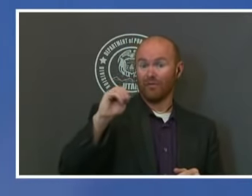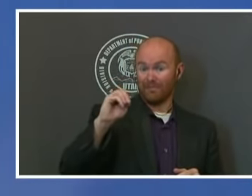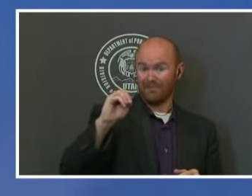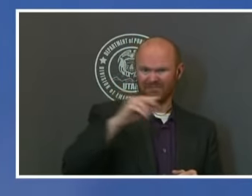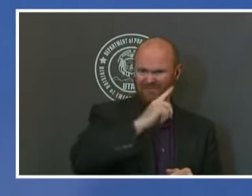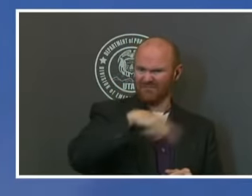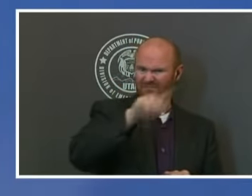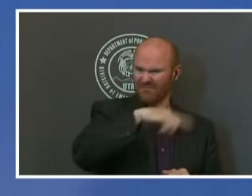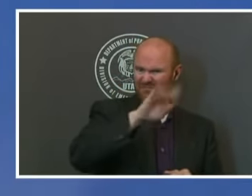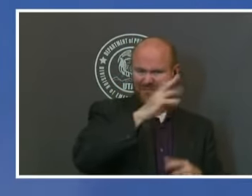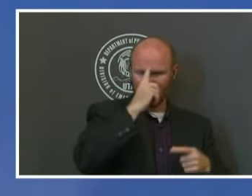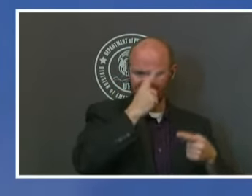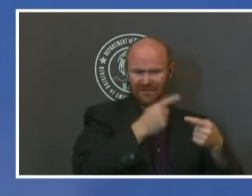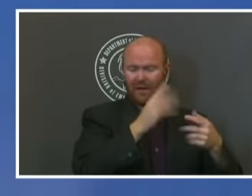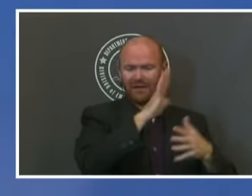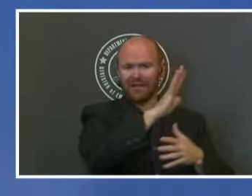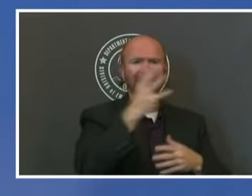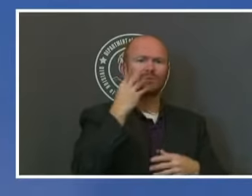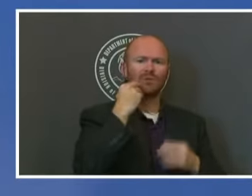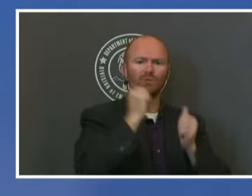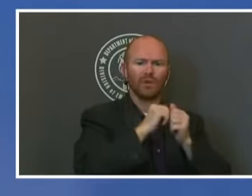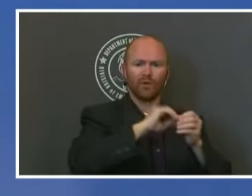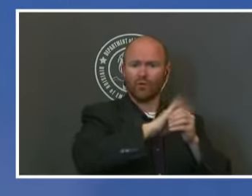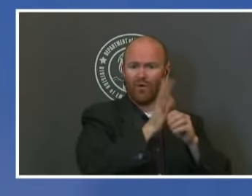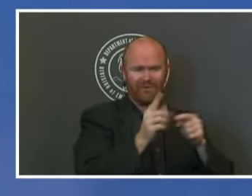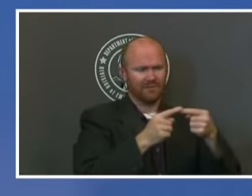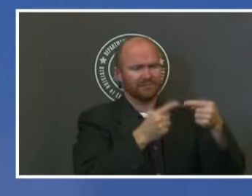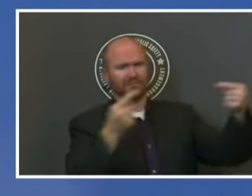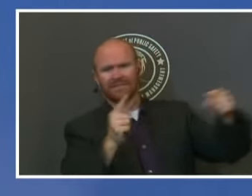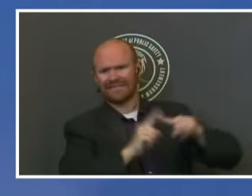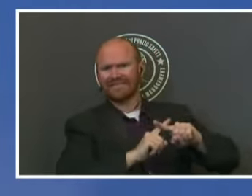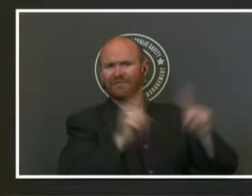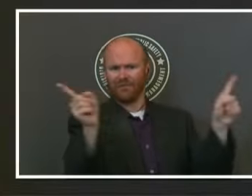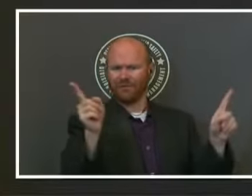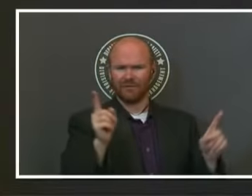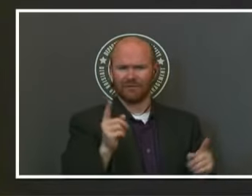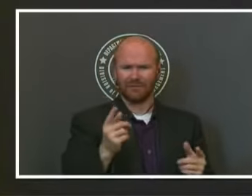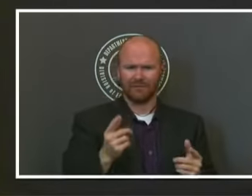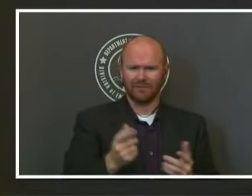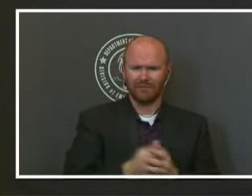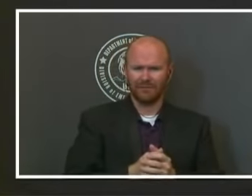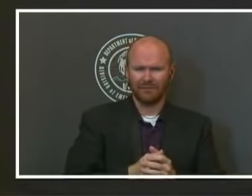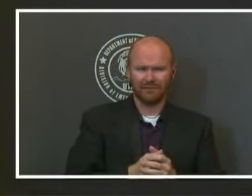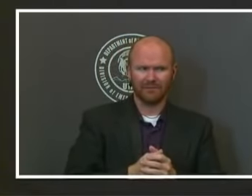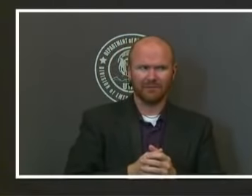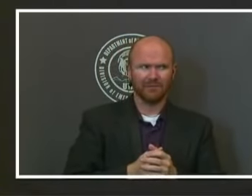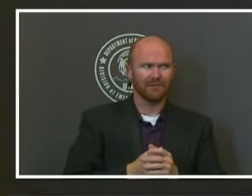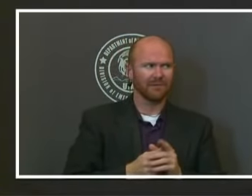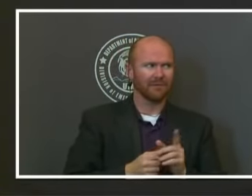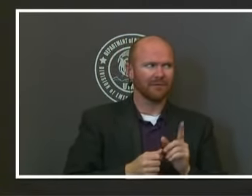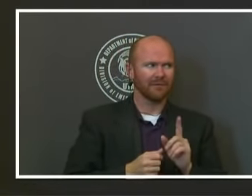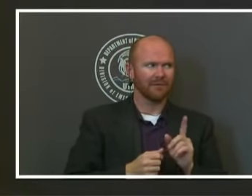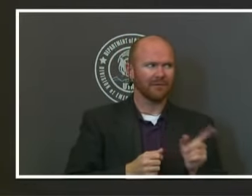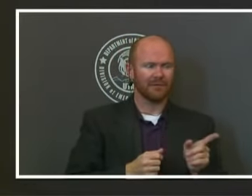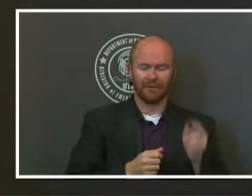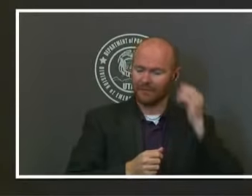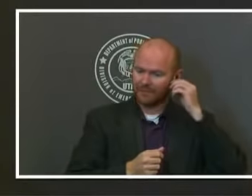so difficult from a from a state wide level